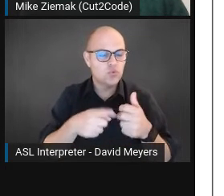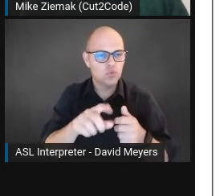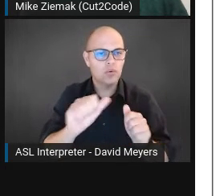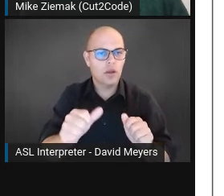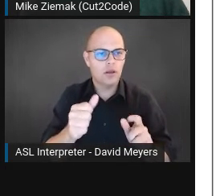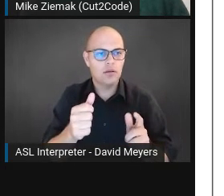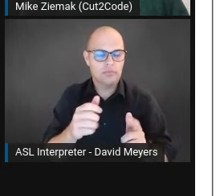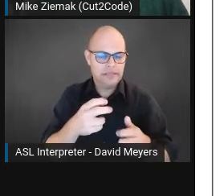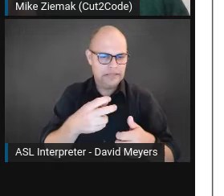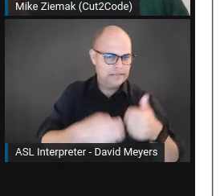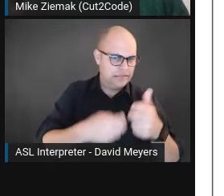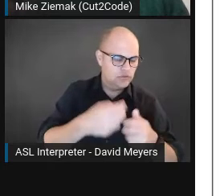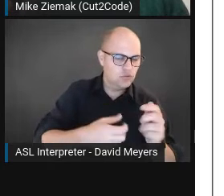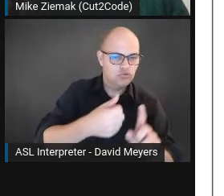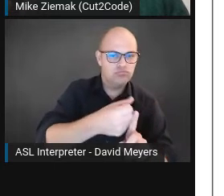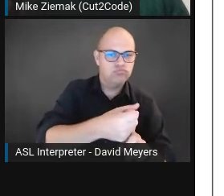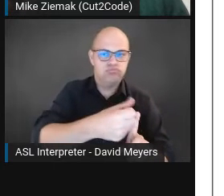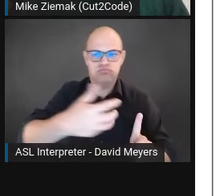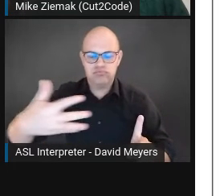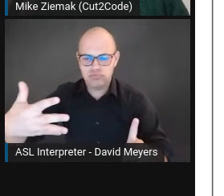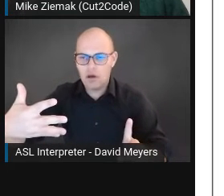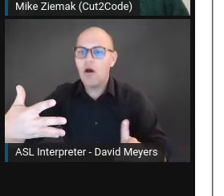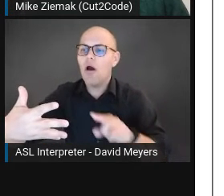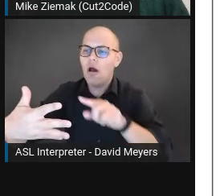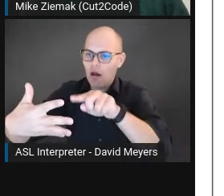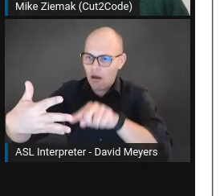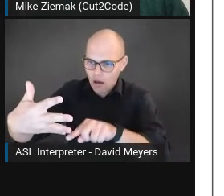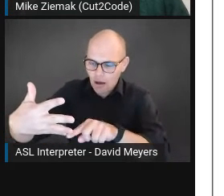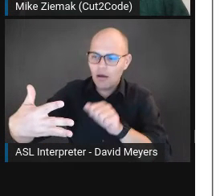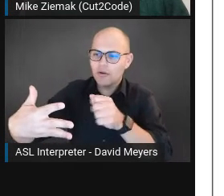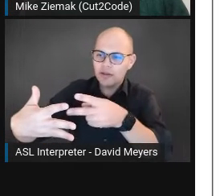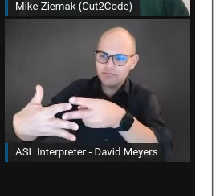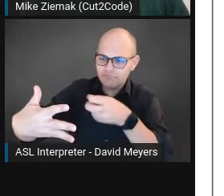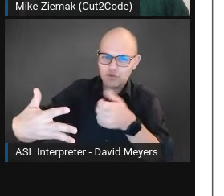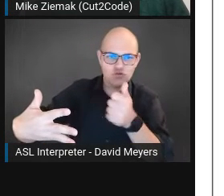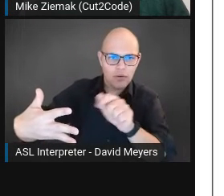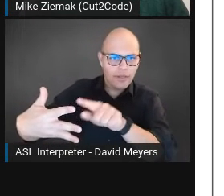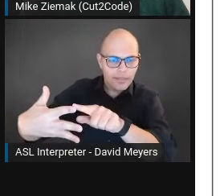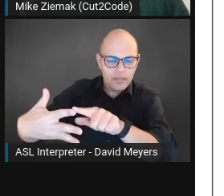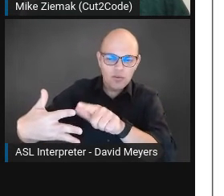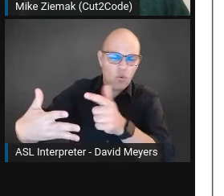they have some dropdowns and they can point you directly